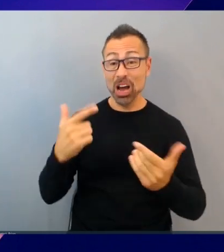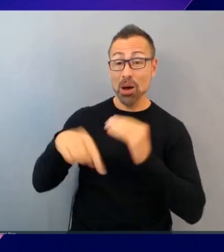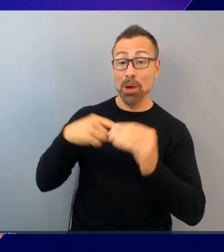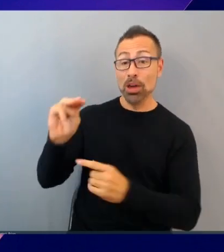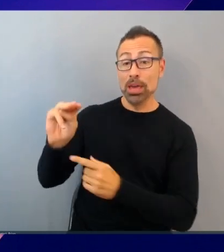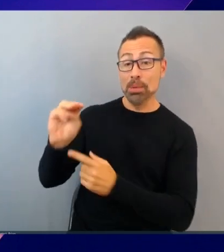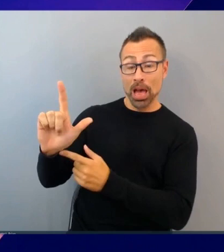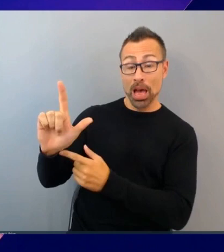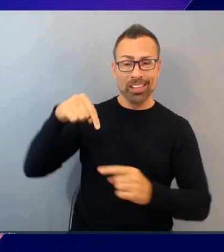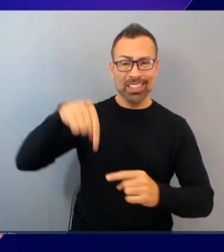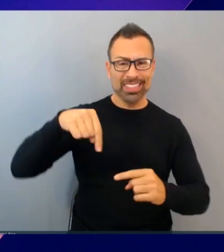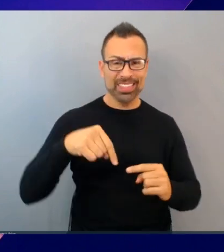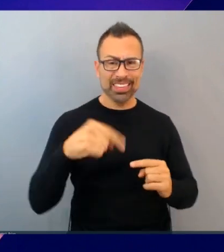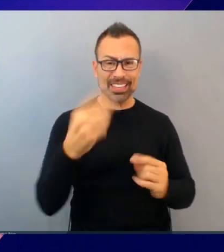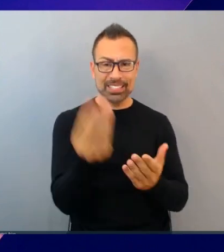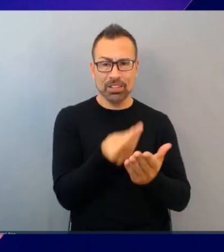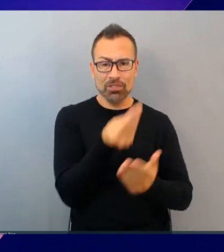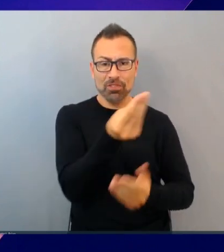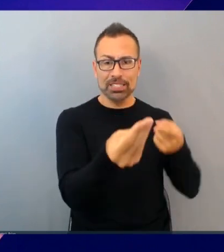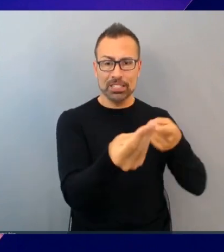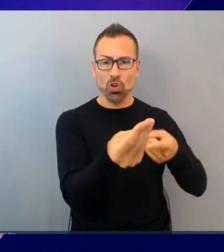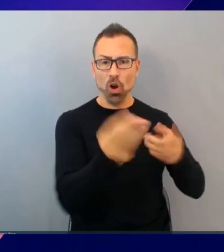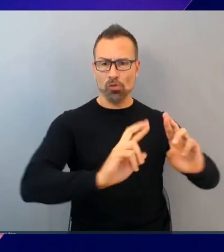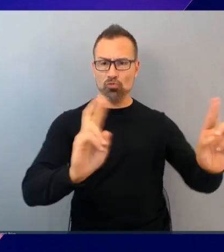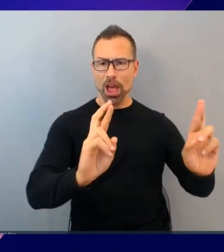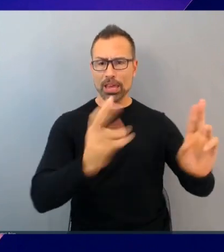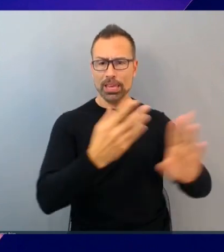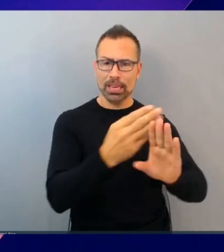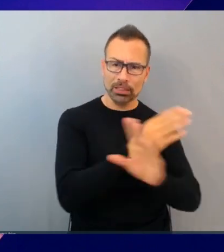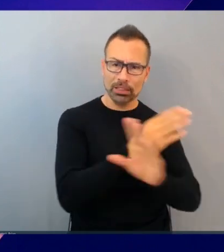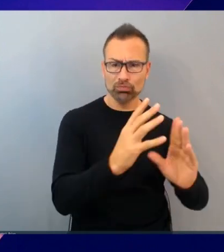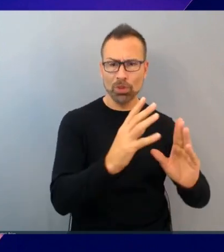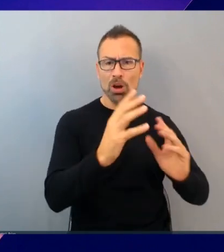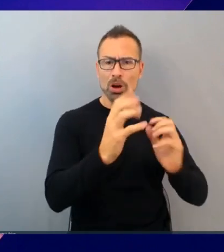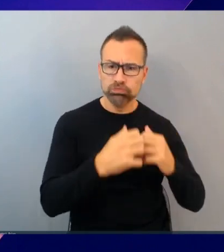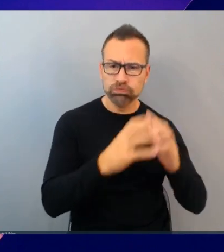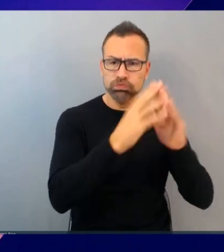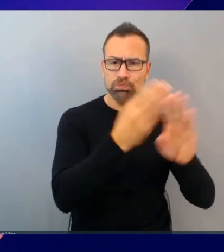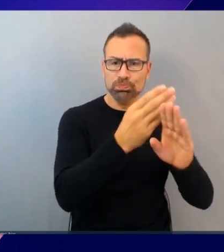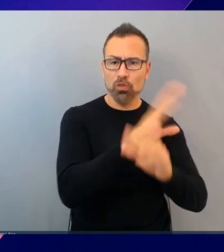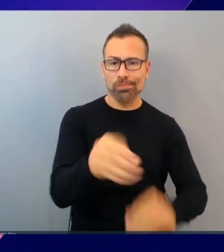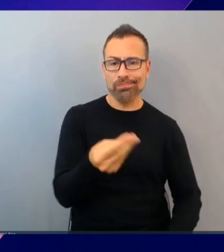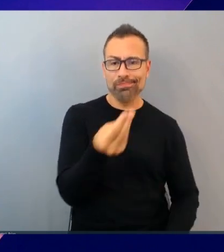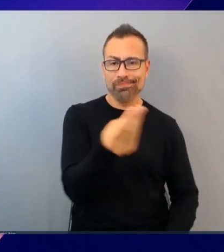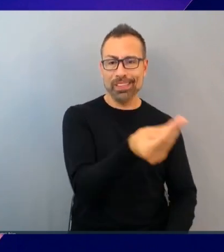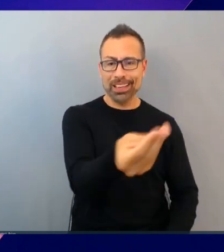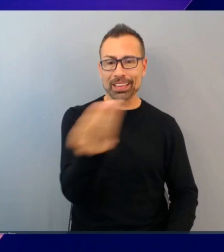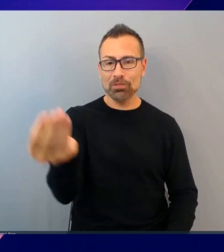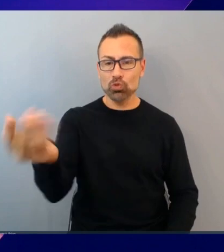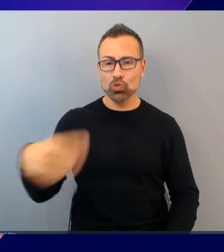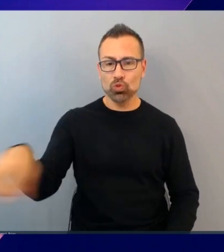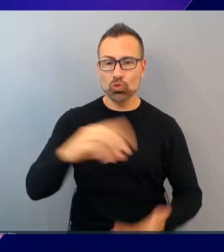you know, deliver them to the students and have them all use an AWS DeepRacer as part of the course material.